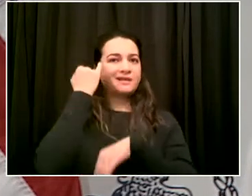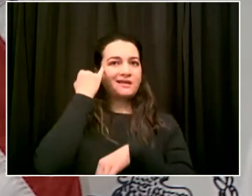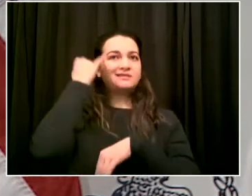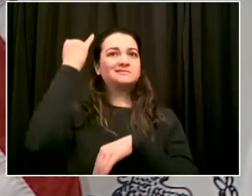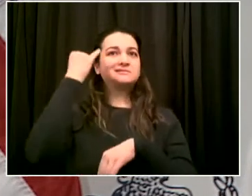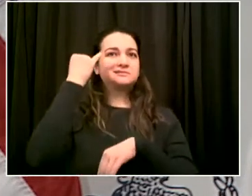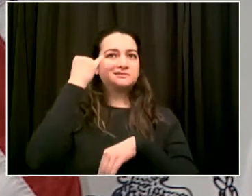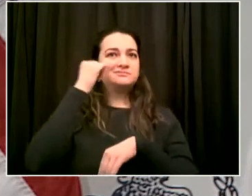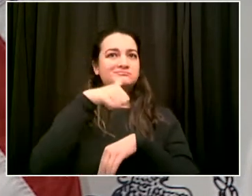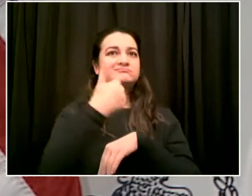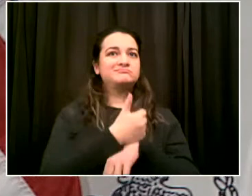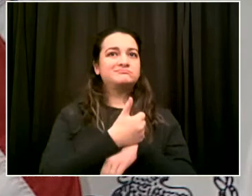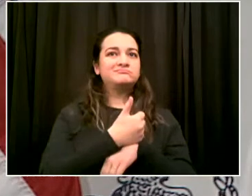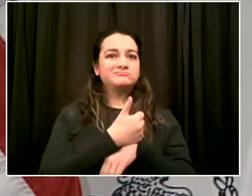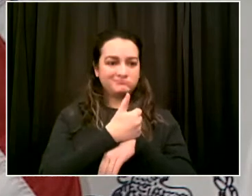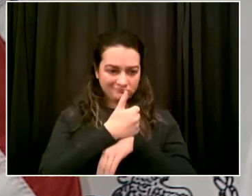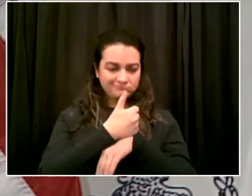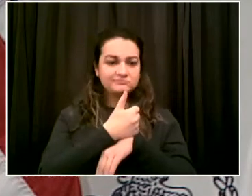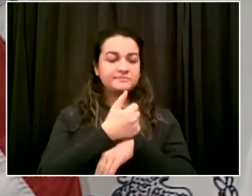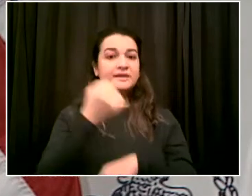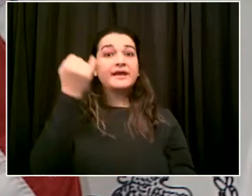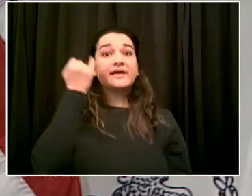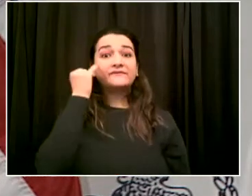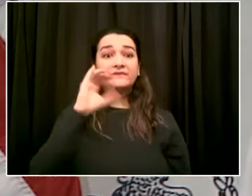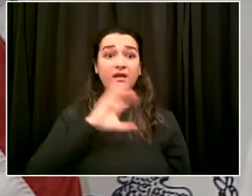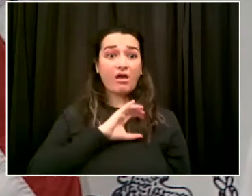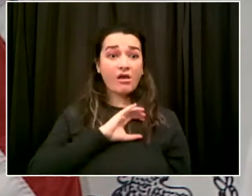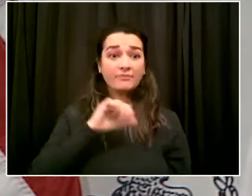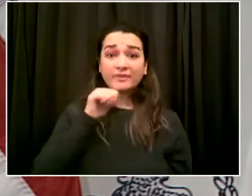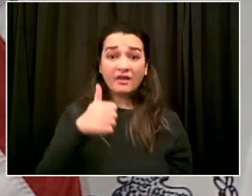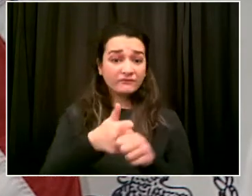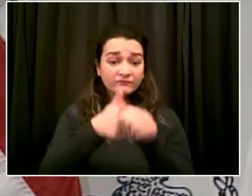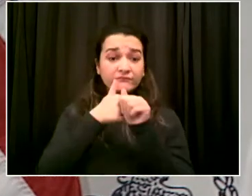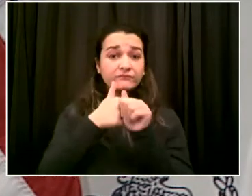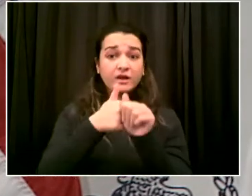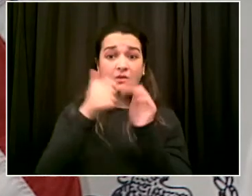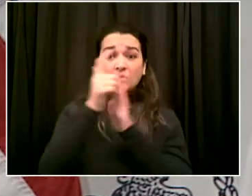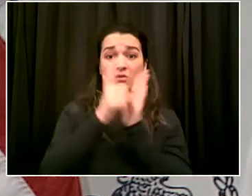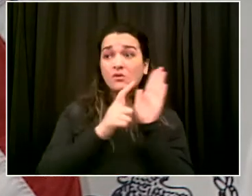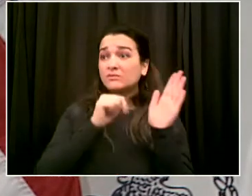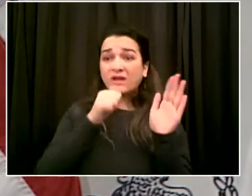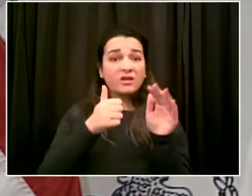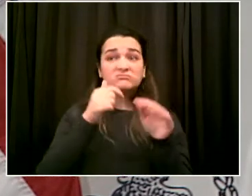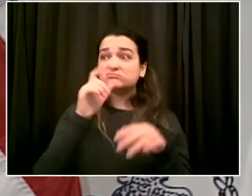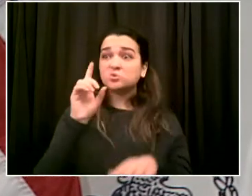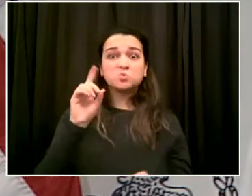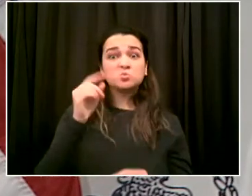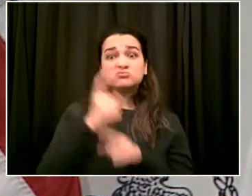PROCESS WAS DEVELOPED TO START RETHINK OUR ENTIRE APPROACH TO